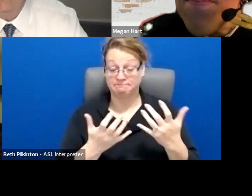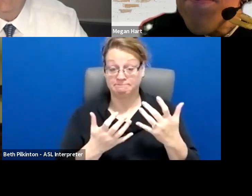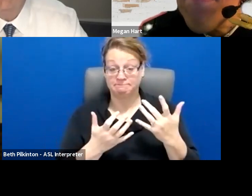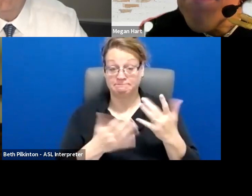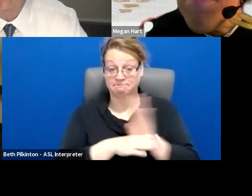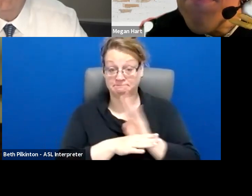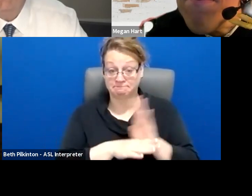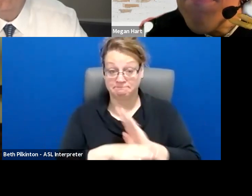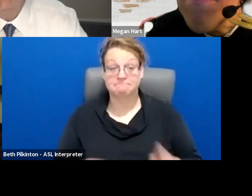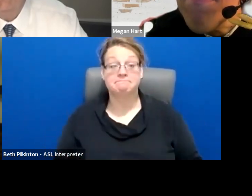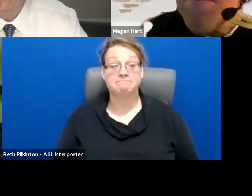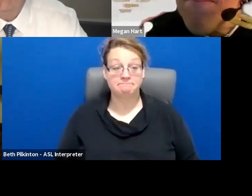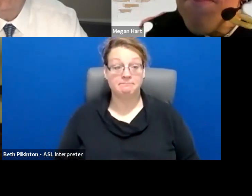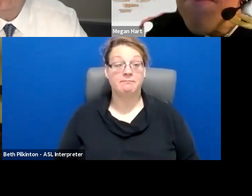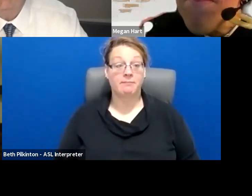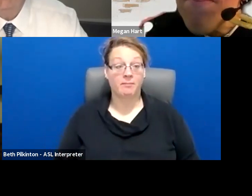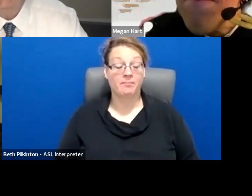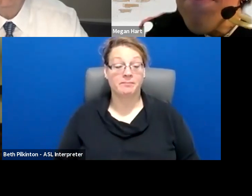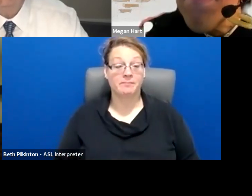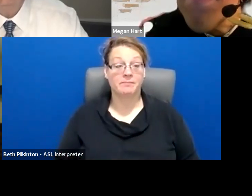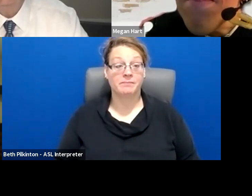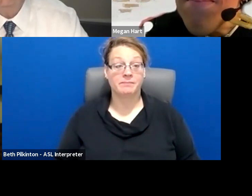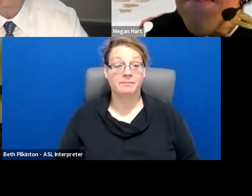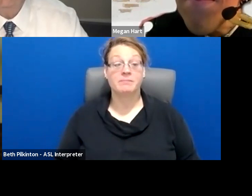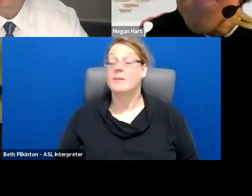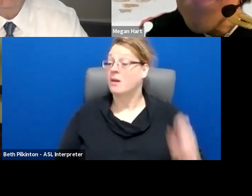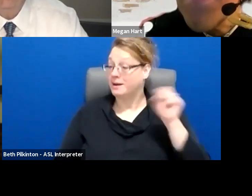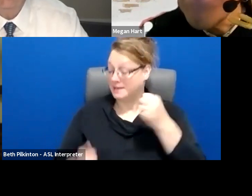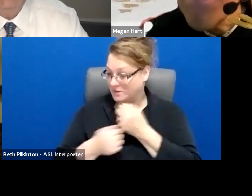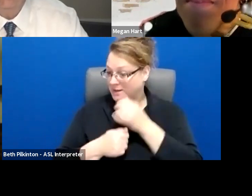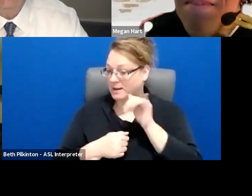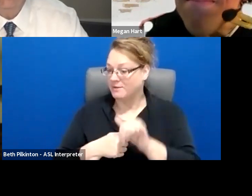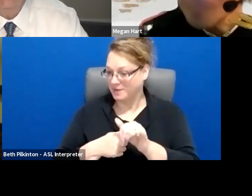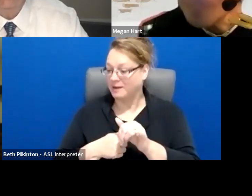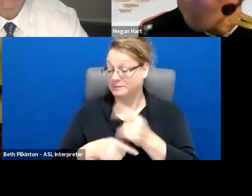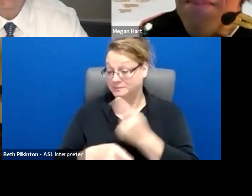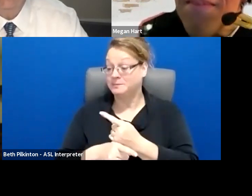The more diverse an organization can be, the better I think.